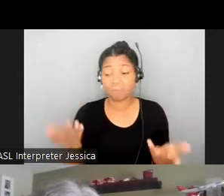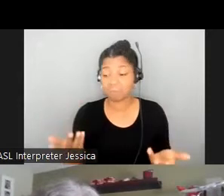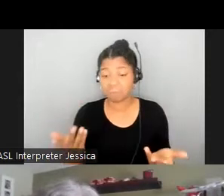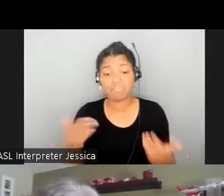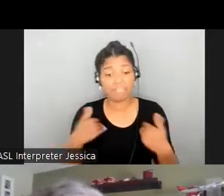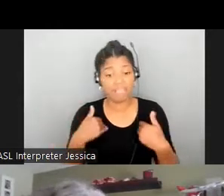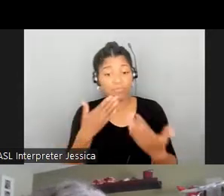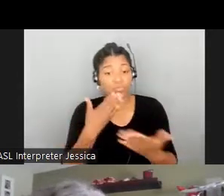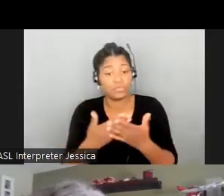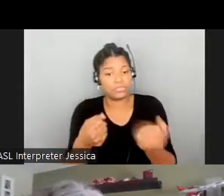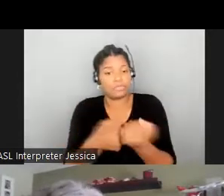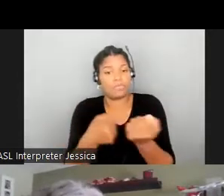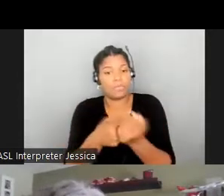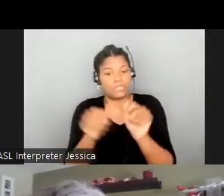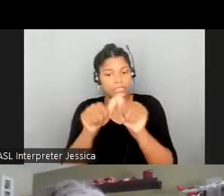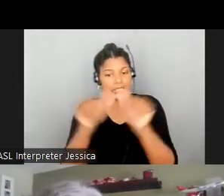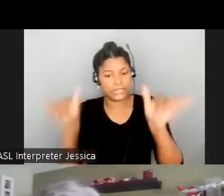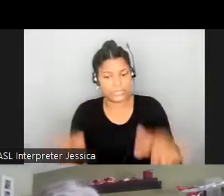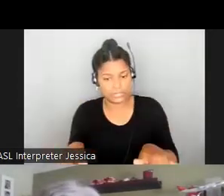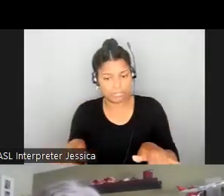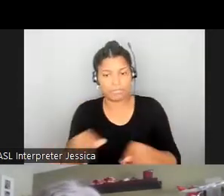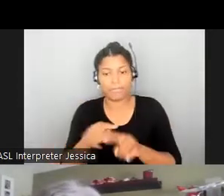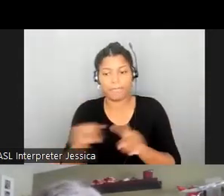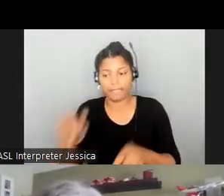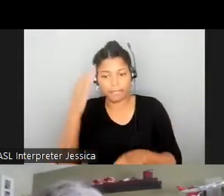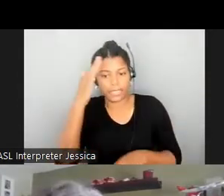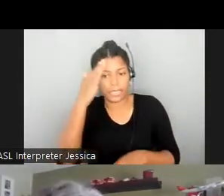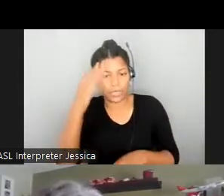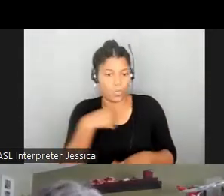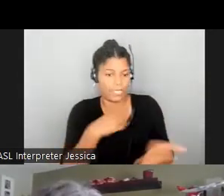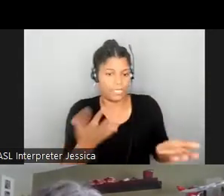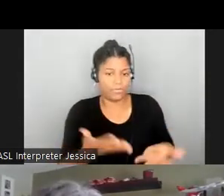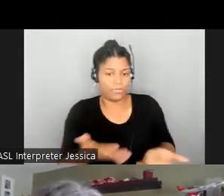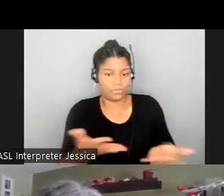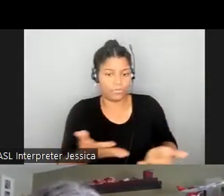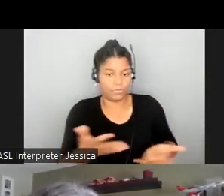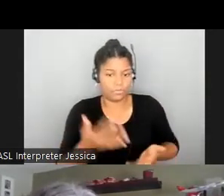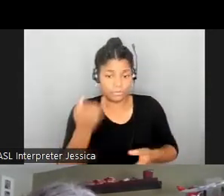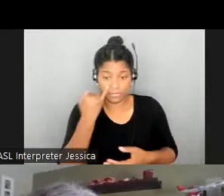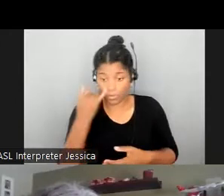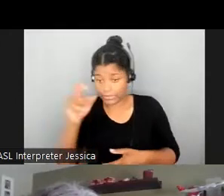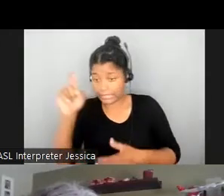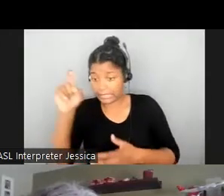network, but at least they know we are there and we can help them if we can.